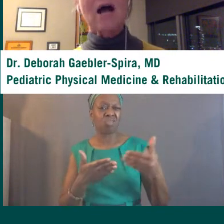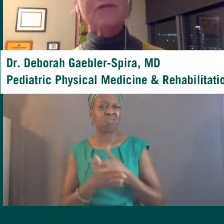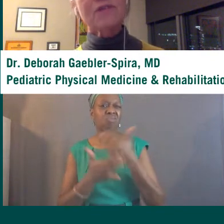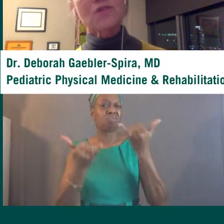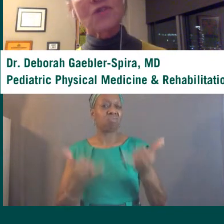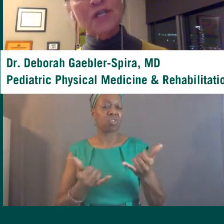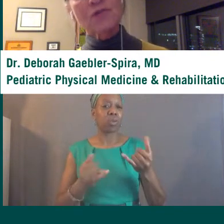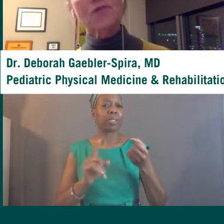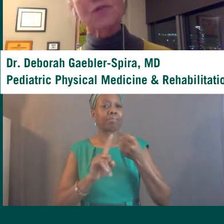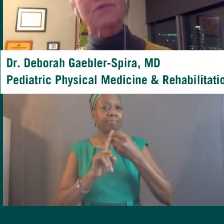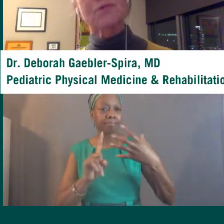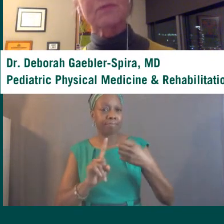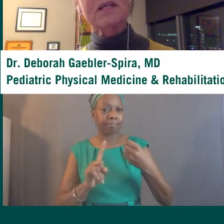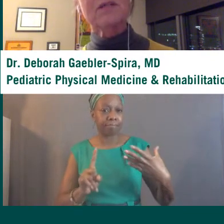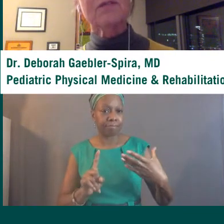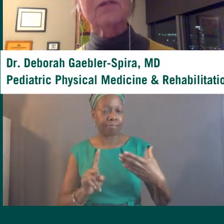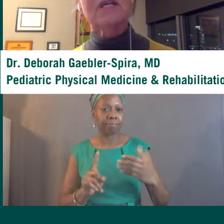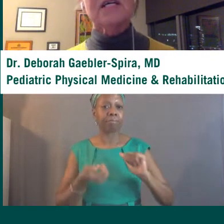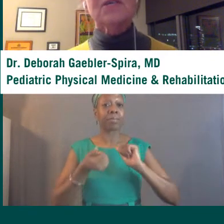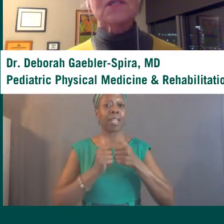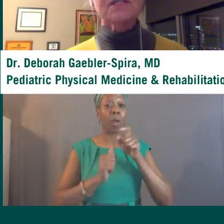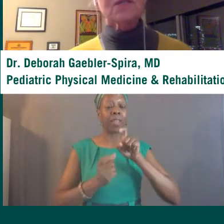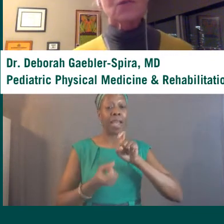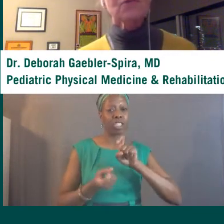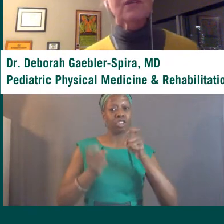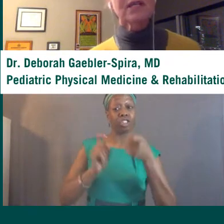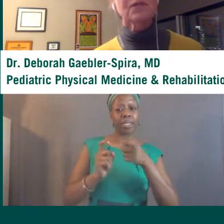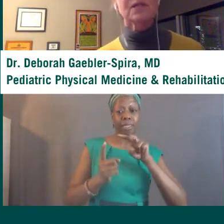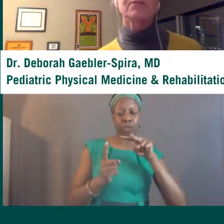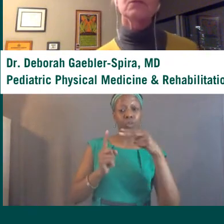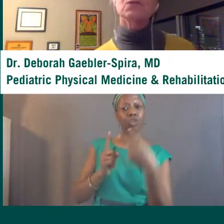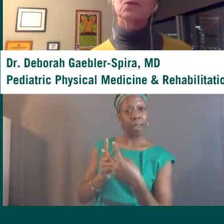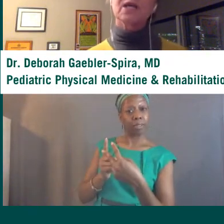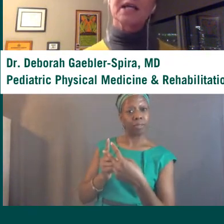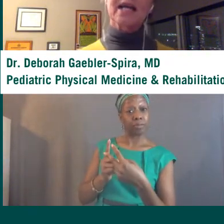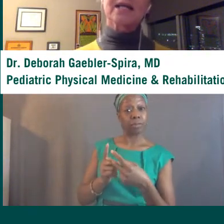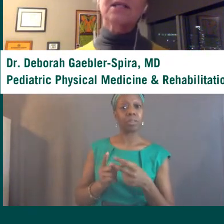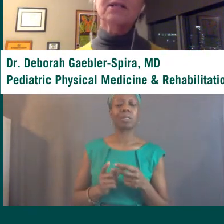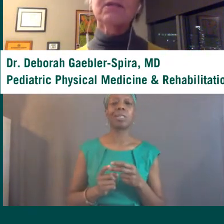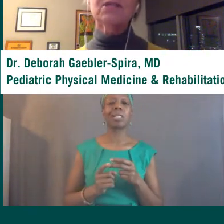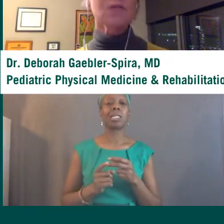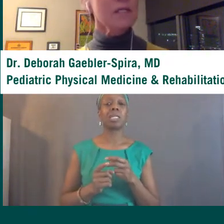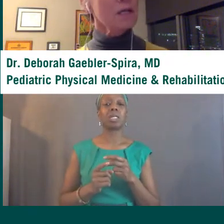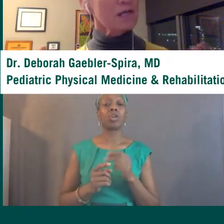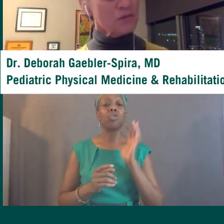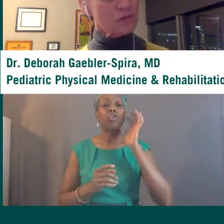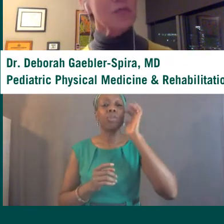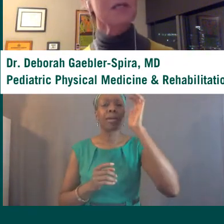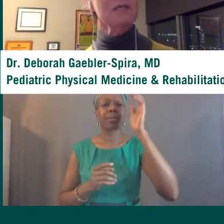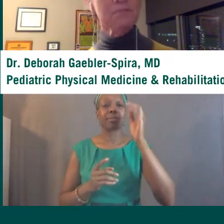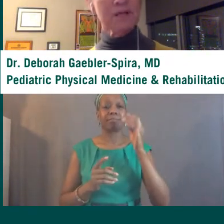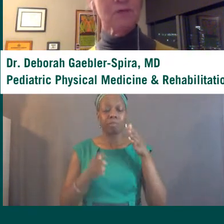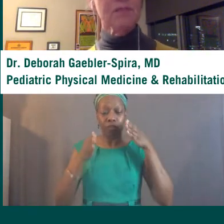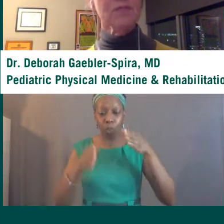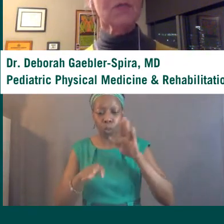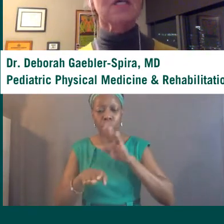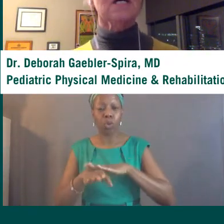How this changes the perspective is that this creates an emphasis on activities and not just on impairments.